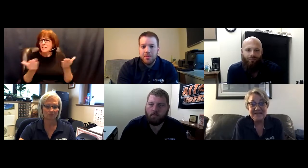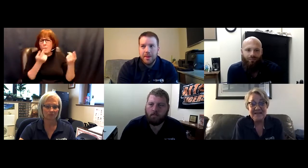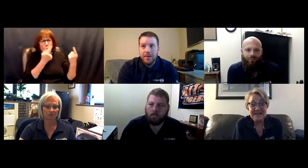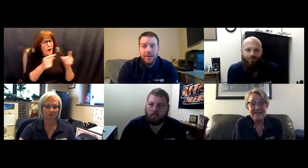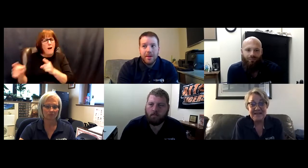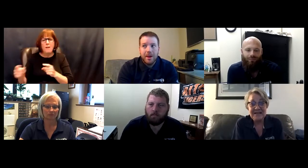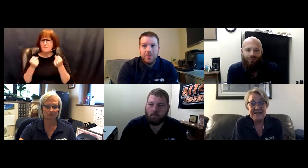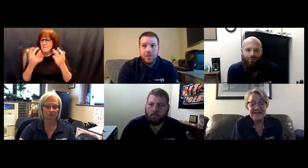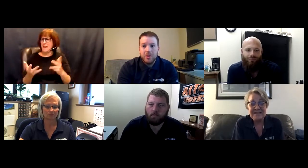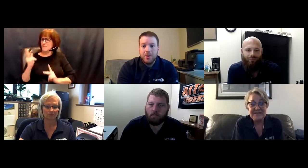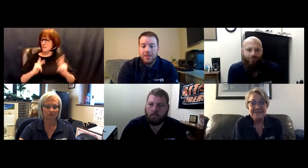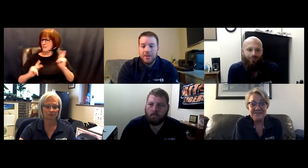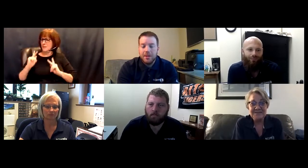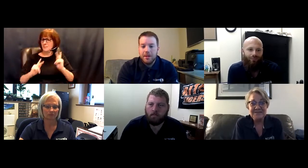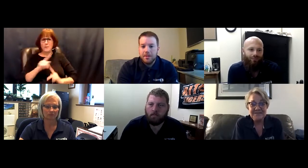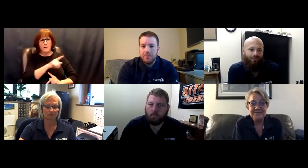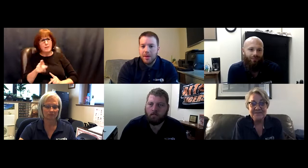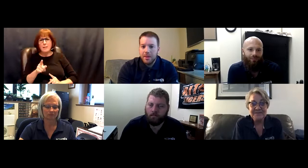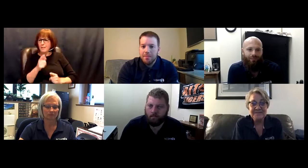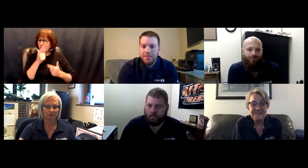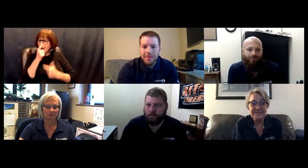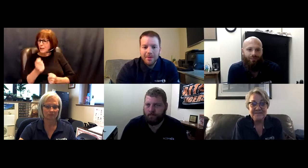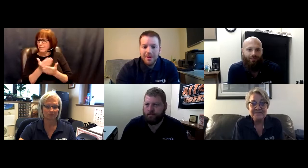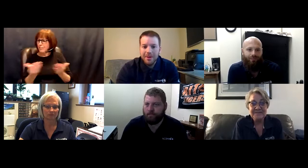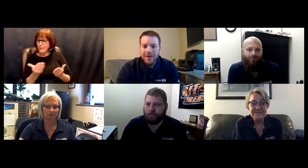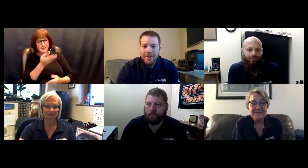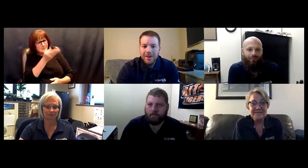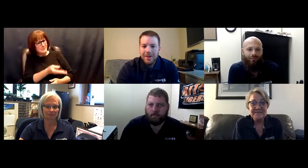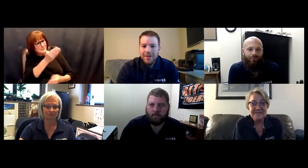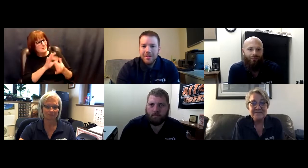that have such interesting things about them.